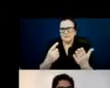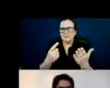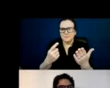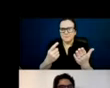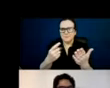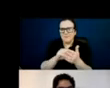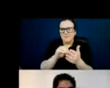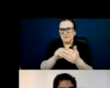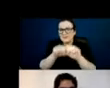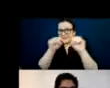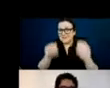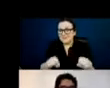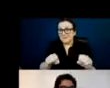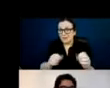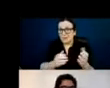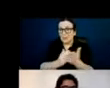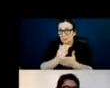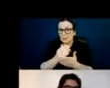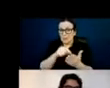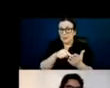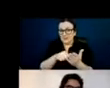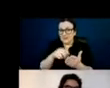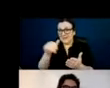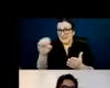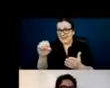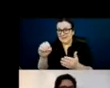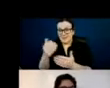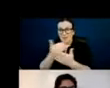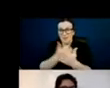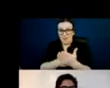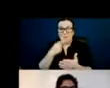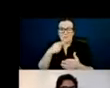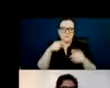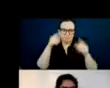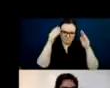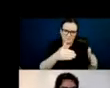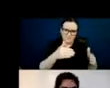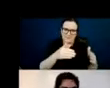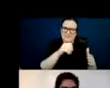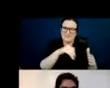are developed through case law, in our civil law tradition, will be concentrated in the Civil Code.